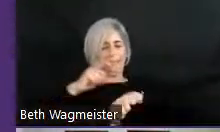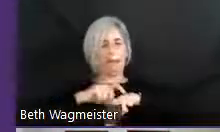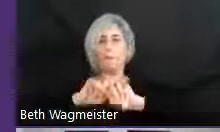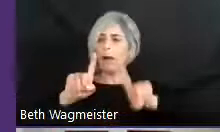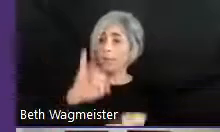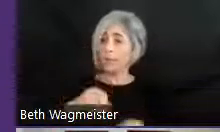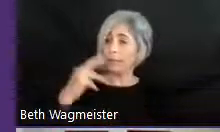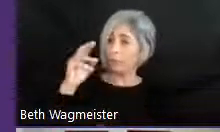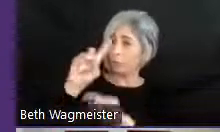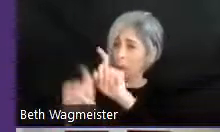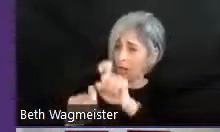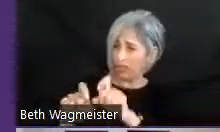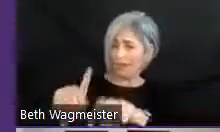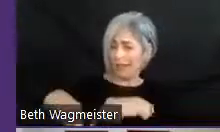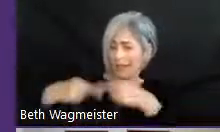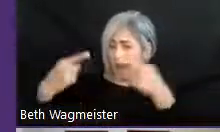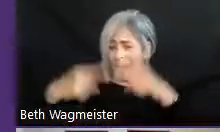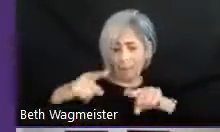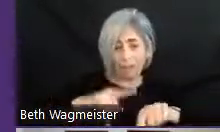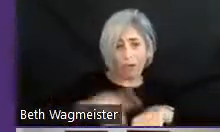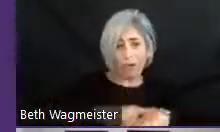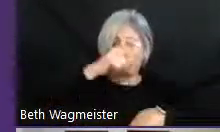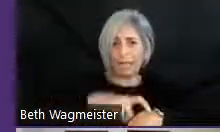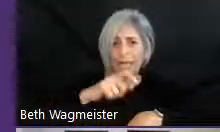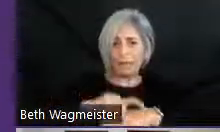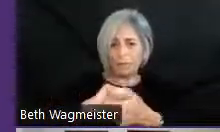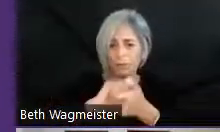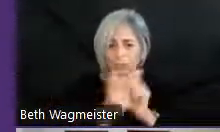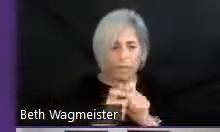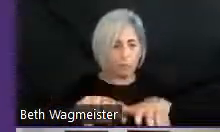going on for a long time. The whole idea of adaptability and how do we actually communicate.